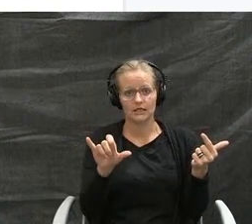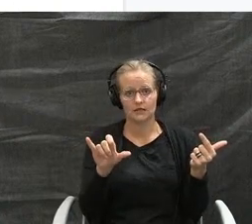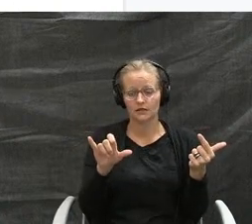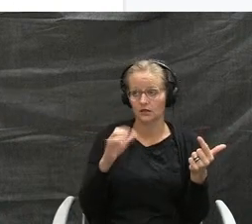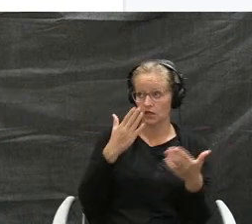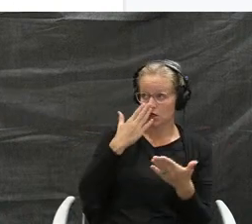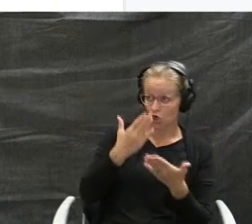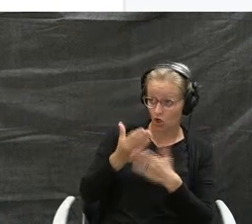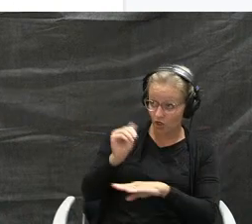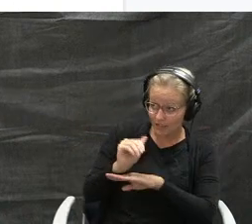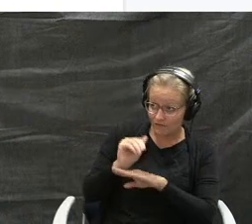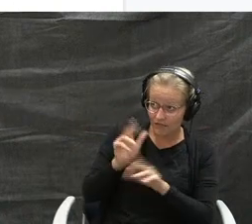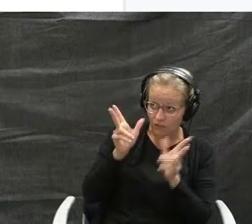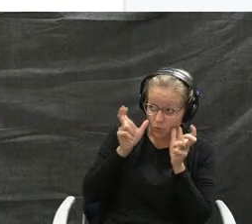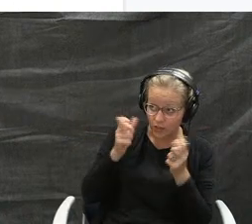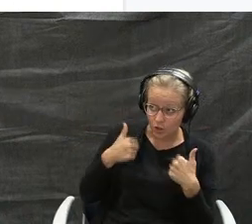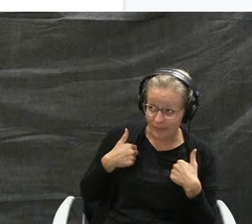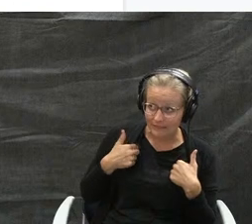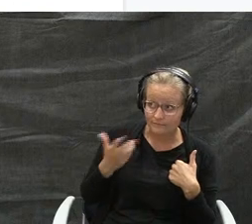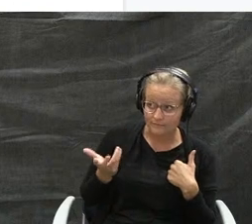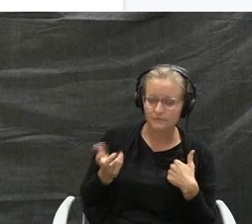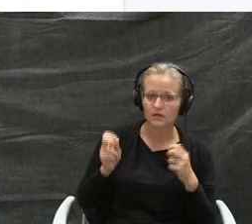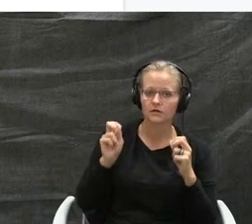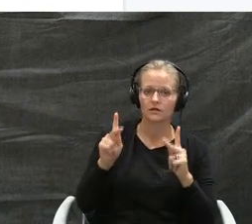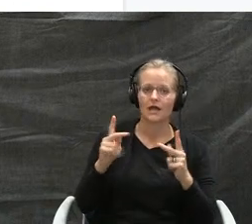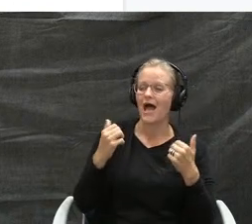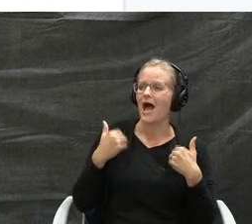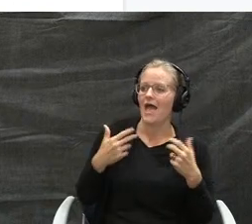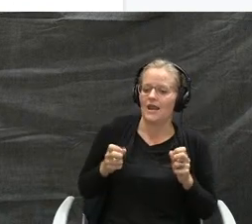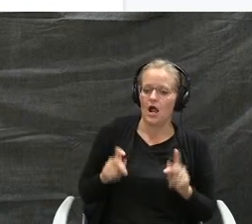Alright, well I had the opportunity to work with the